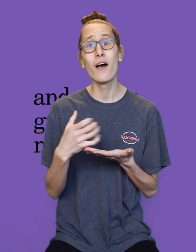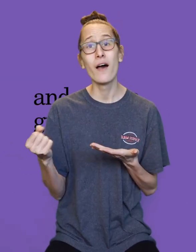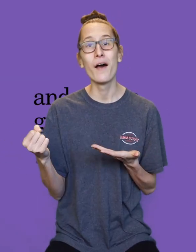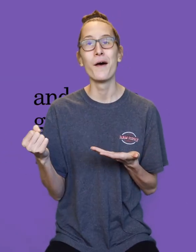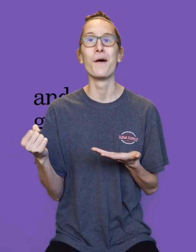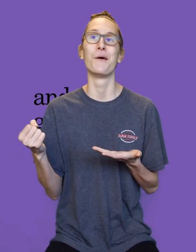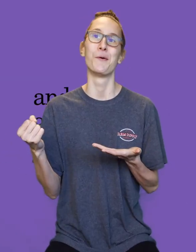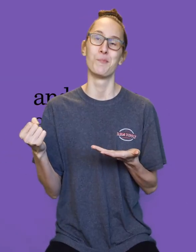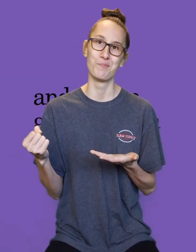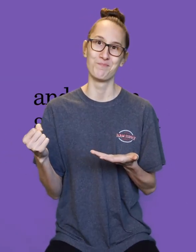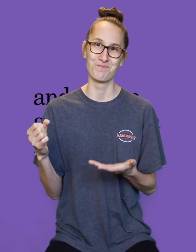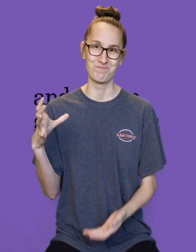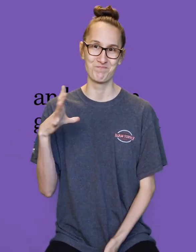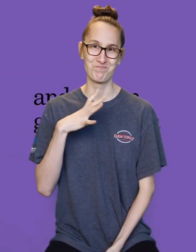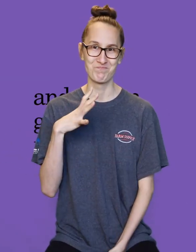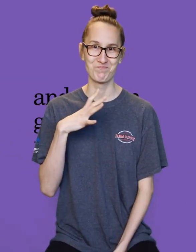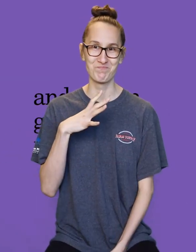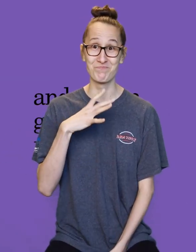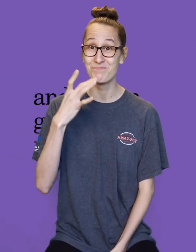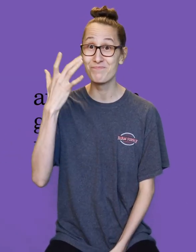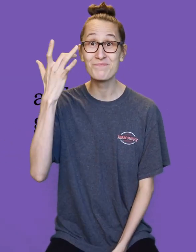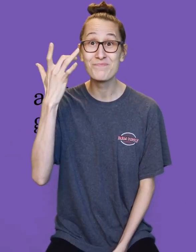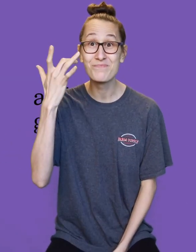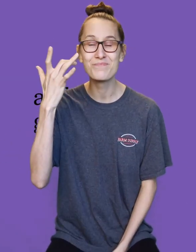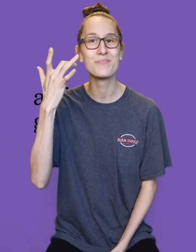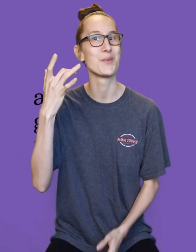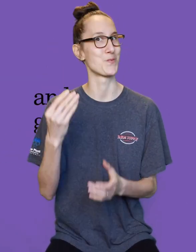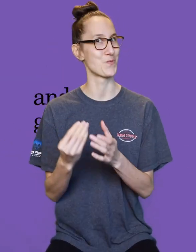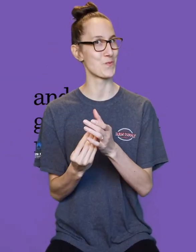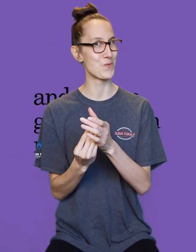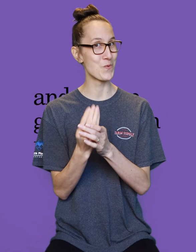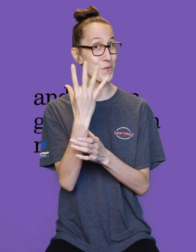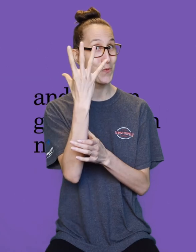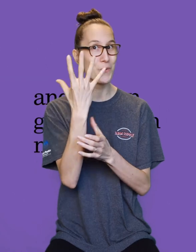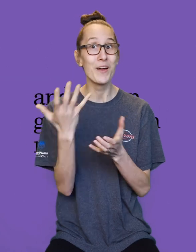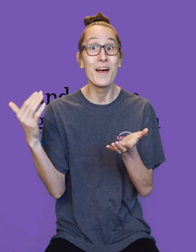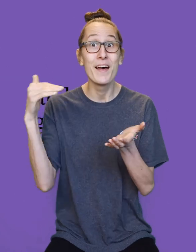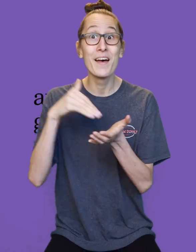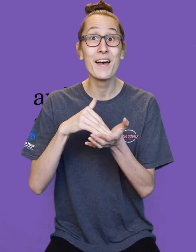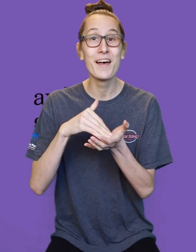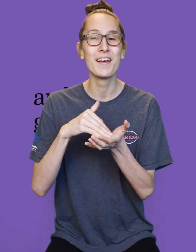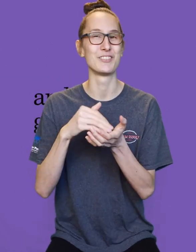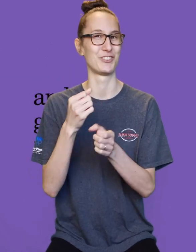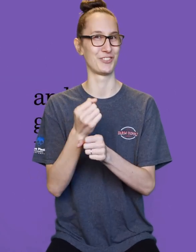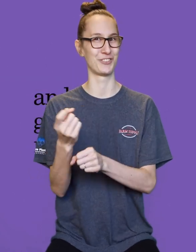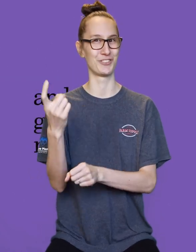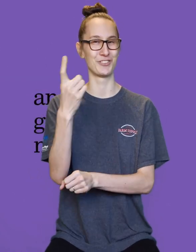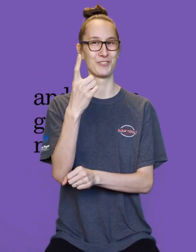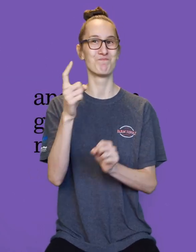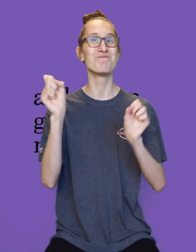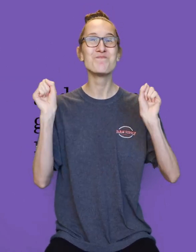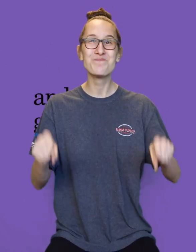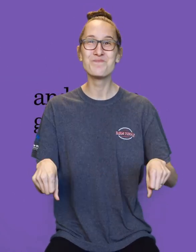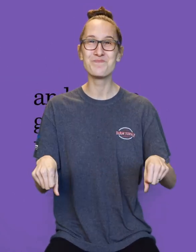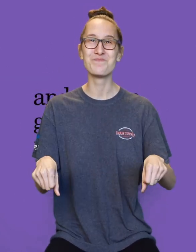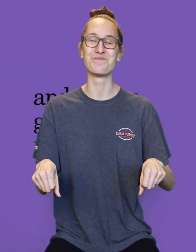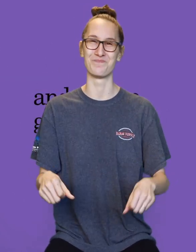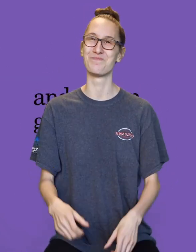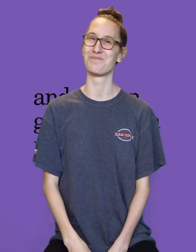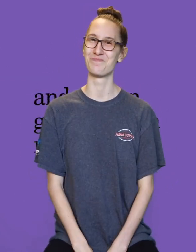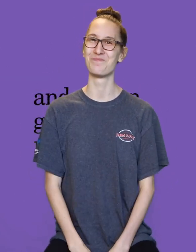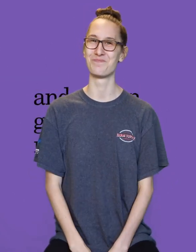It's all gone but we can grow it again next year